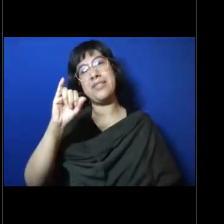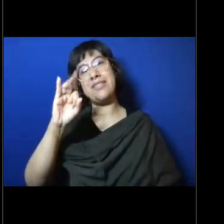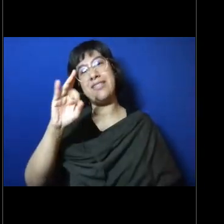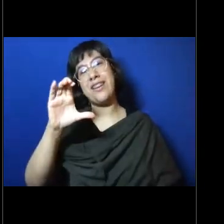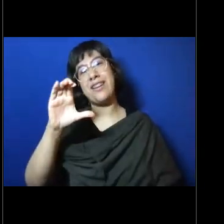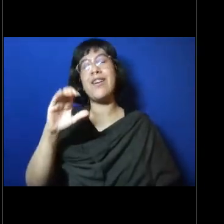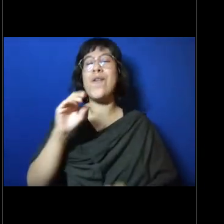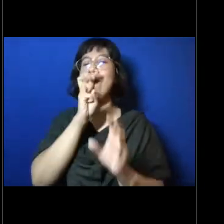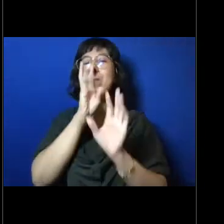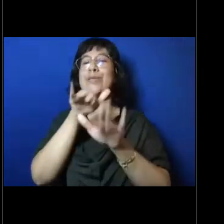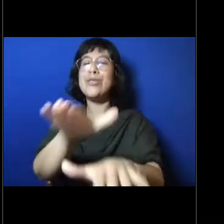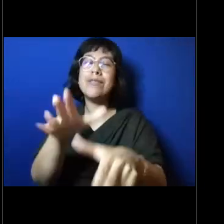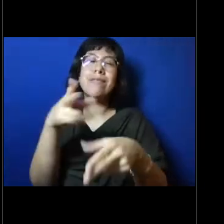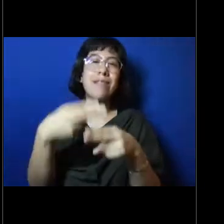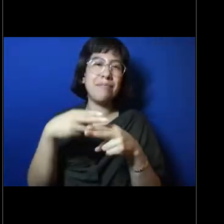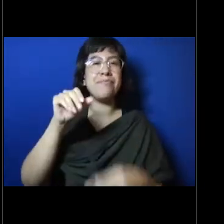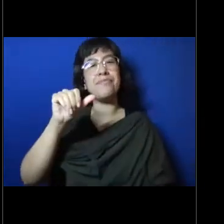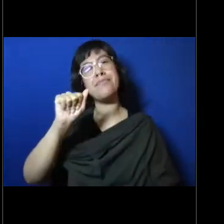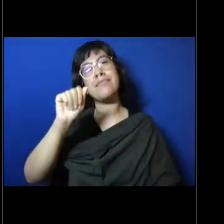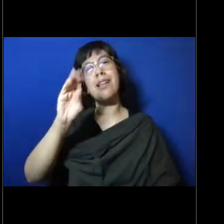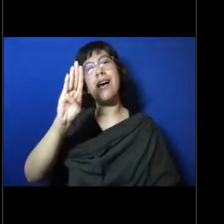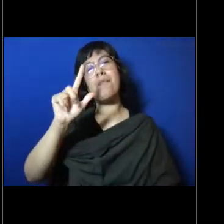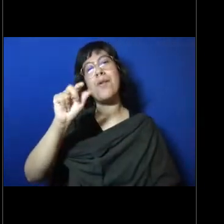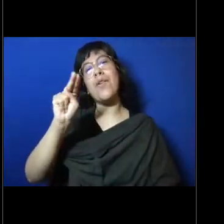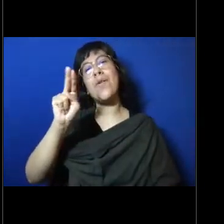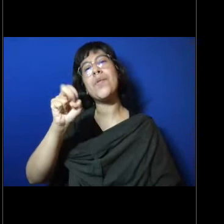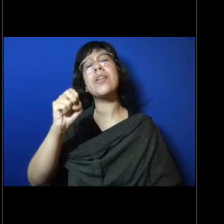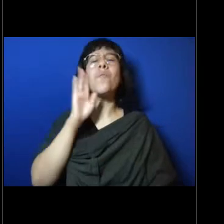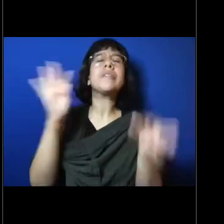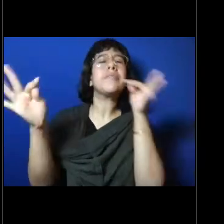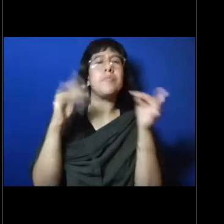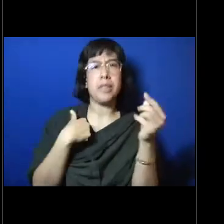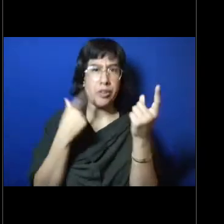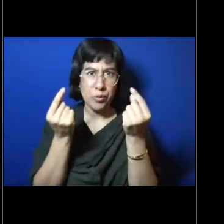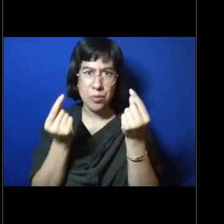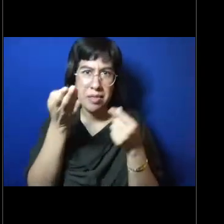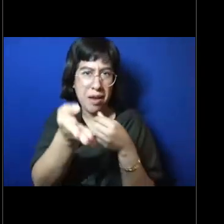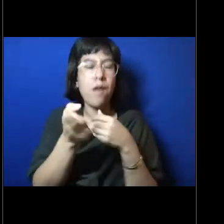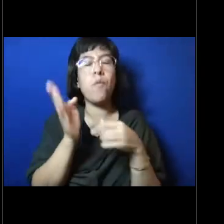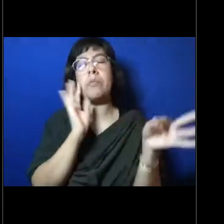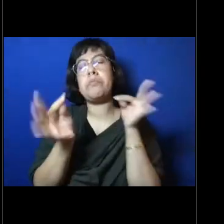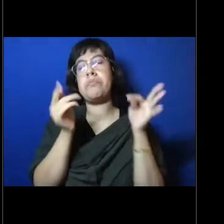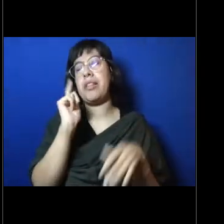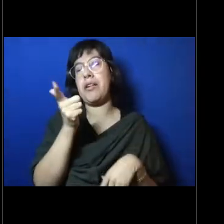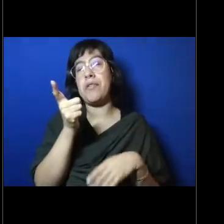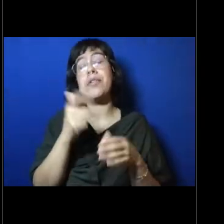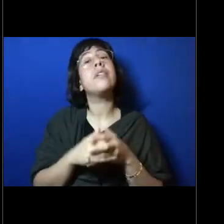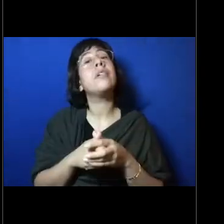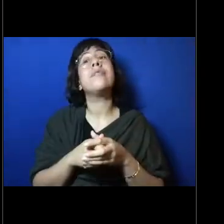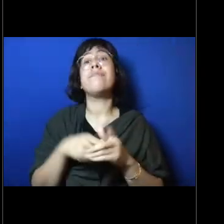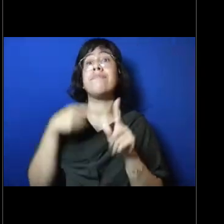We'll get back to the details of this picture in a bit. Now, before I really get into abalone specifically